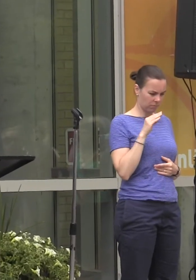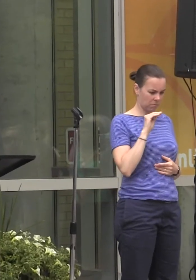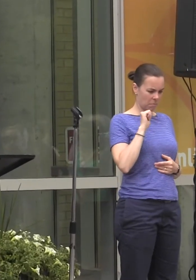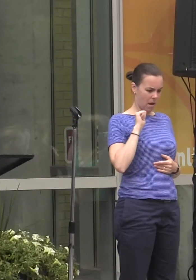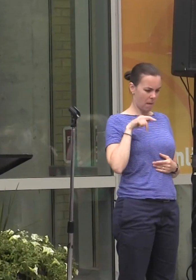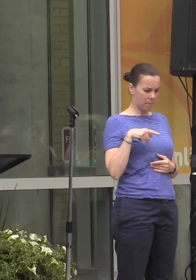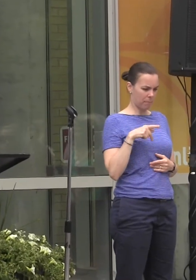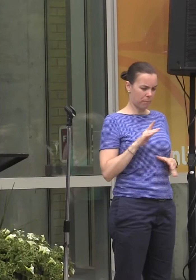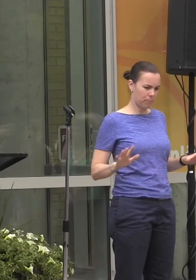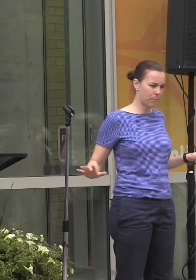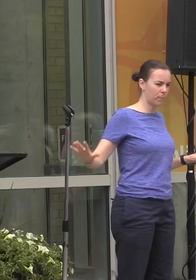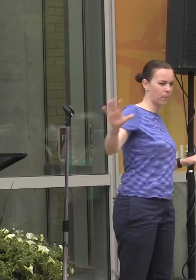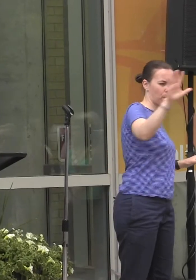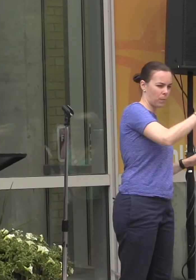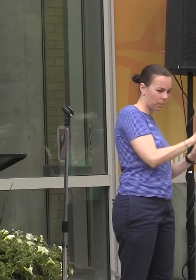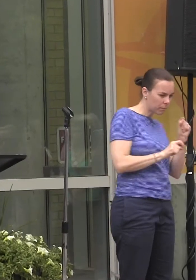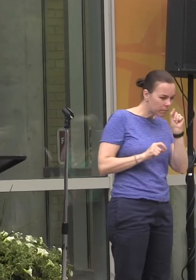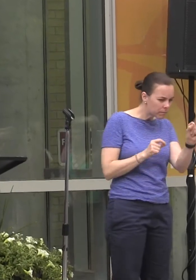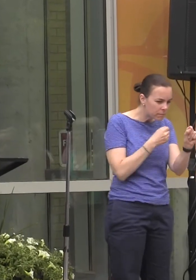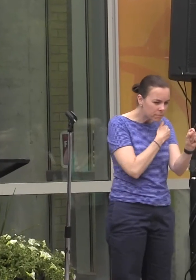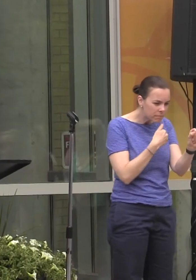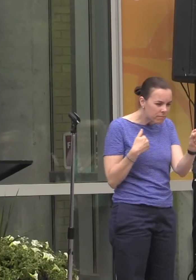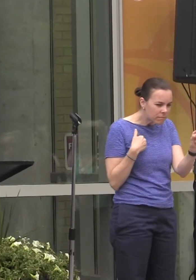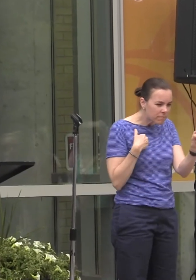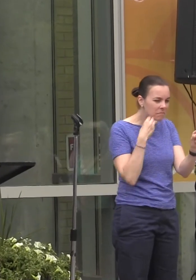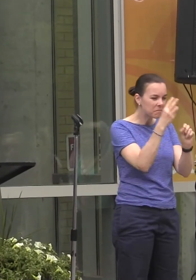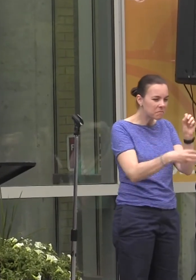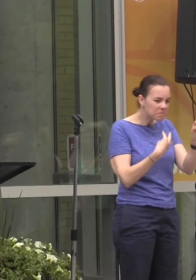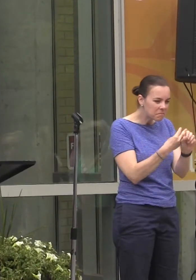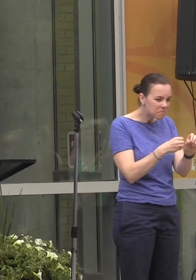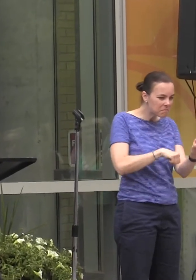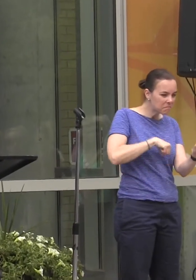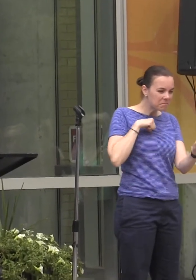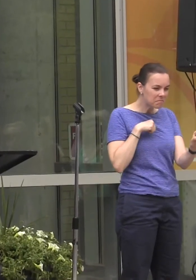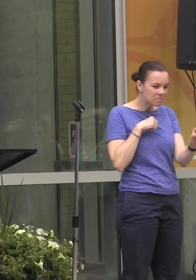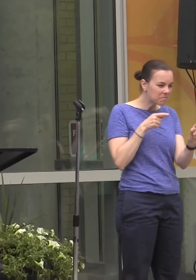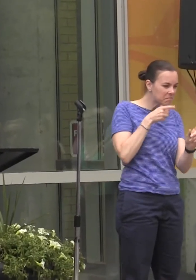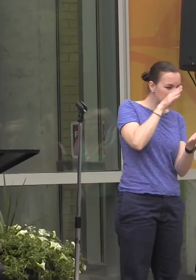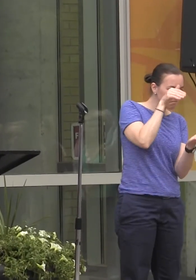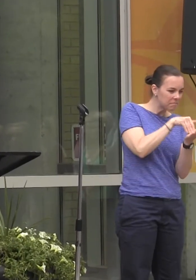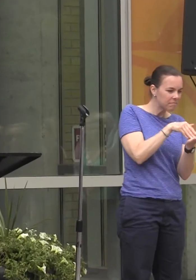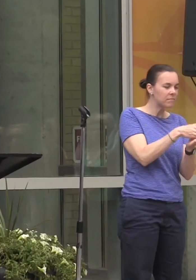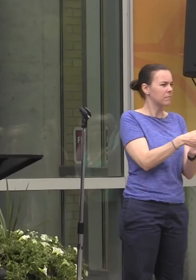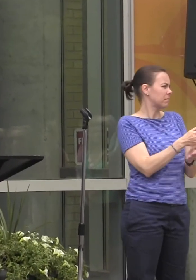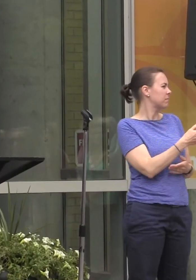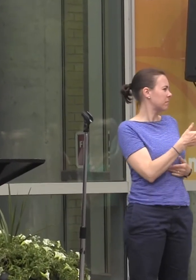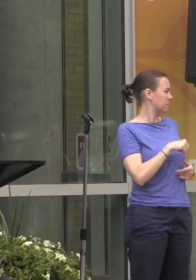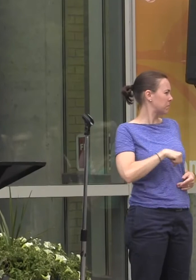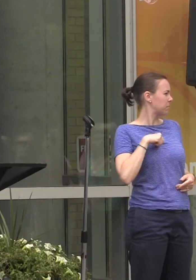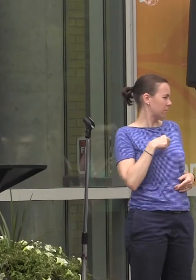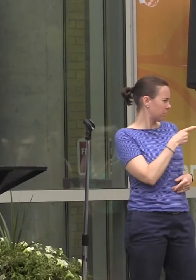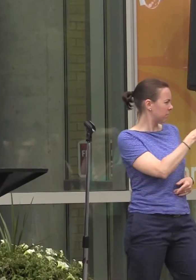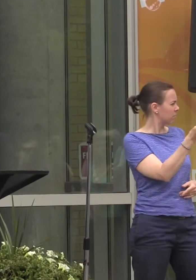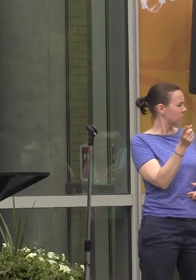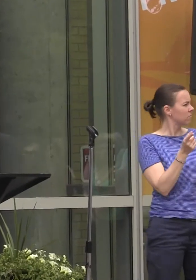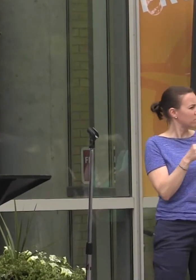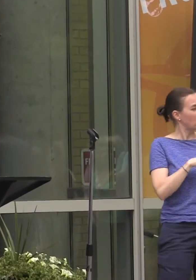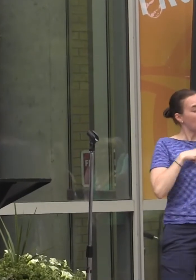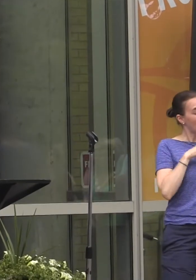is just fantastic and I just wanted to say how proud everyone is of all the work you are doing